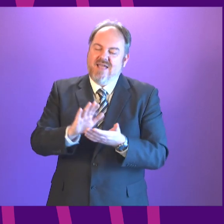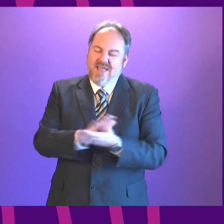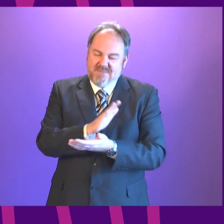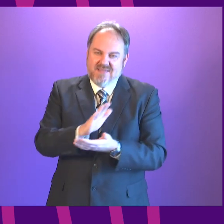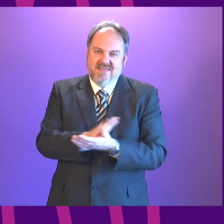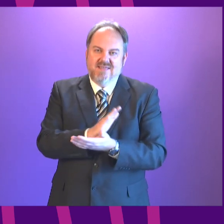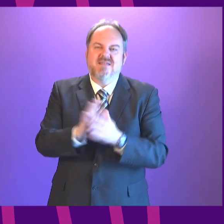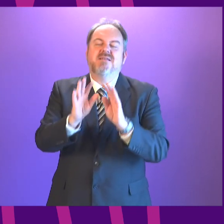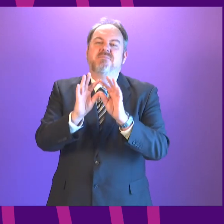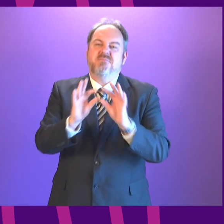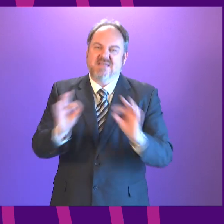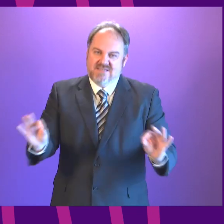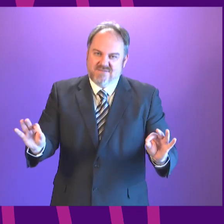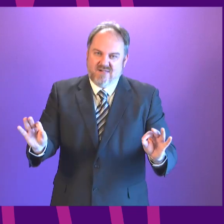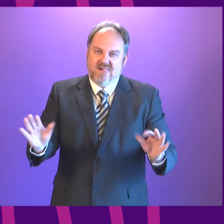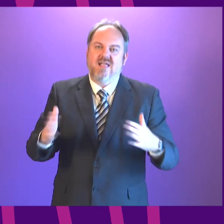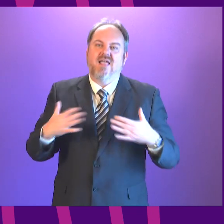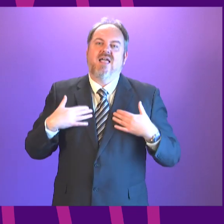a peaceful and healthy Christmas.